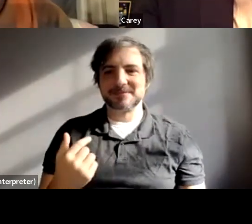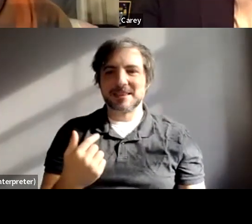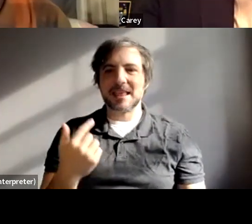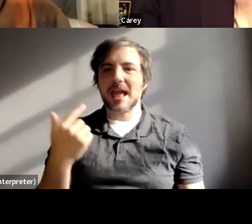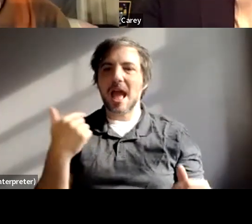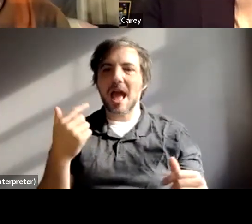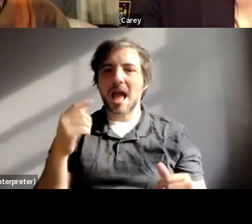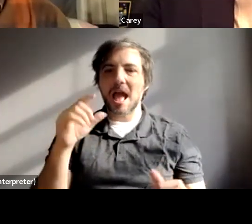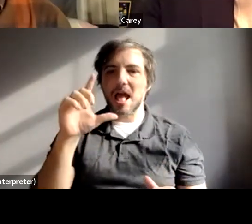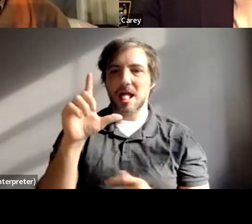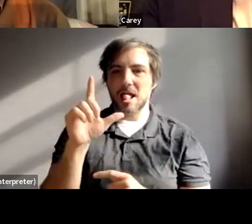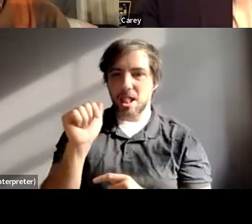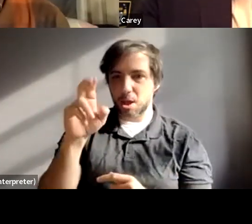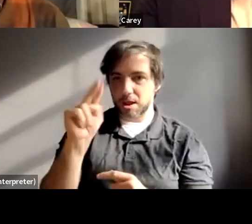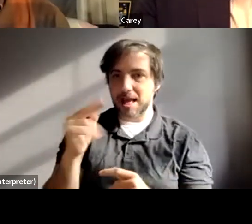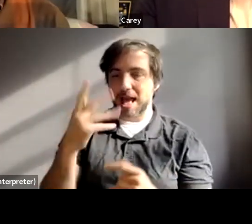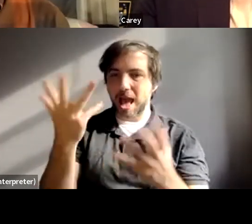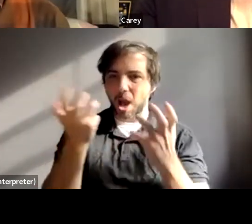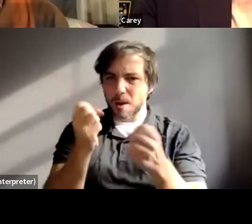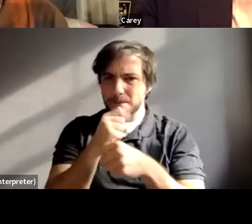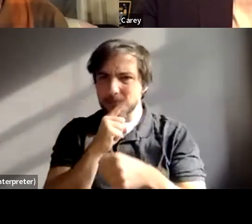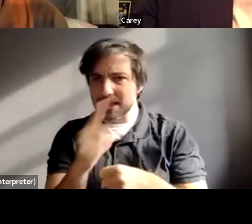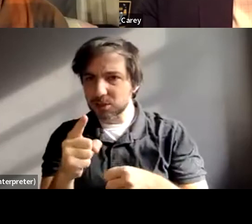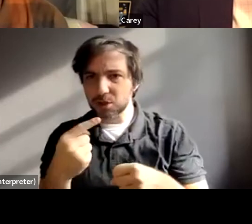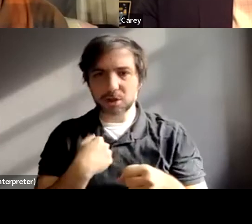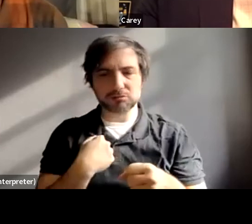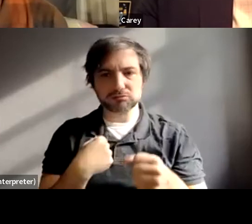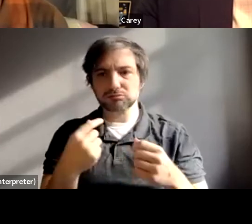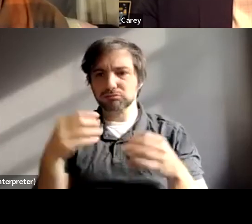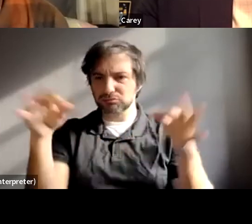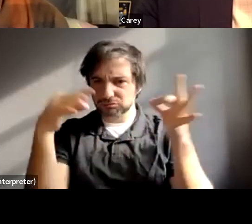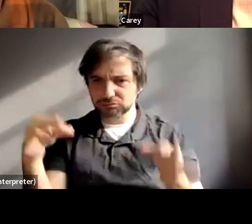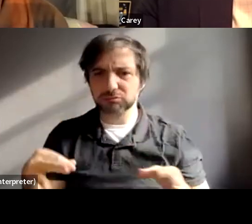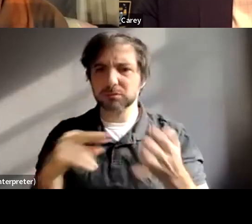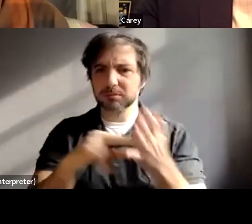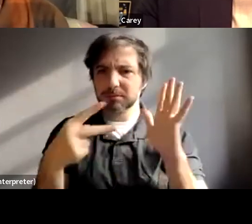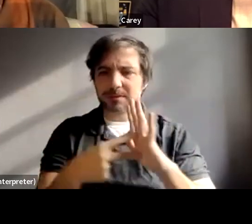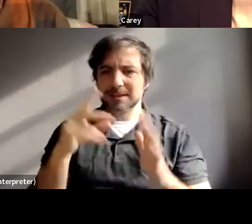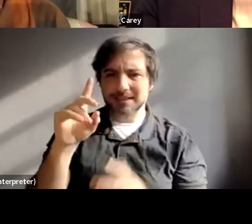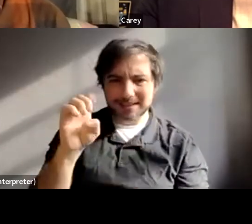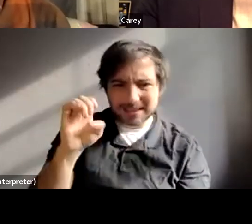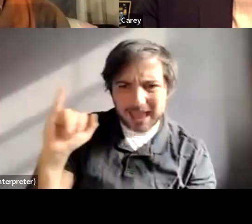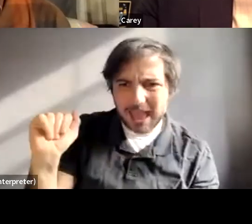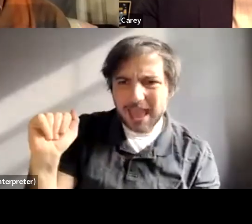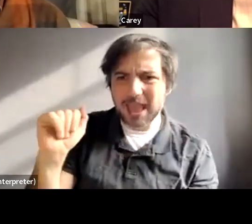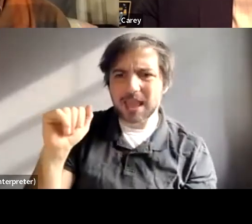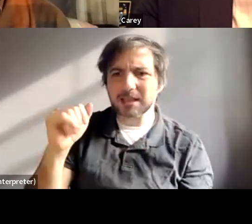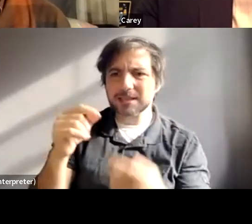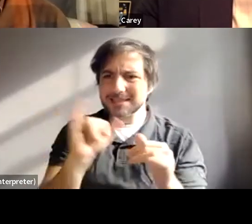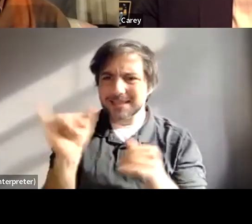that mean in the world of sports and athletics ? Sherry? Sherri? Lauren? Either one. >> DEIA, with A being accessibility, correct ? >> Carey: Correct. >>